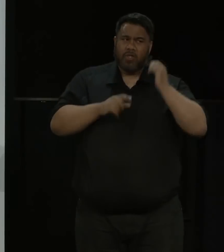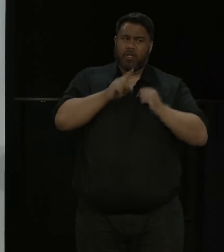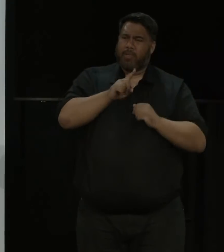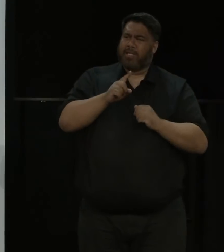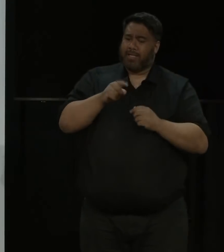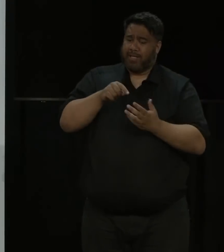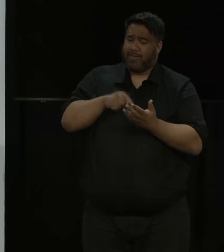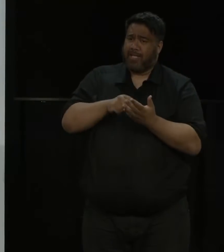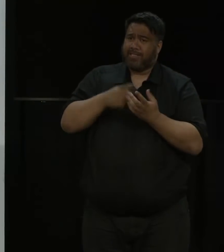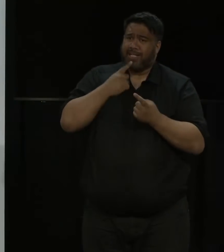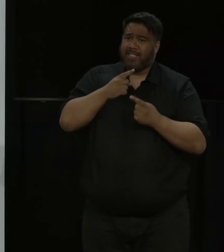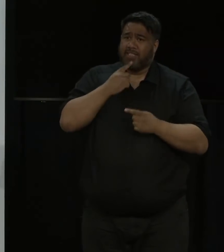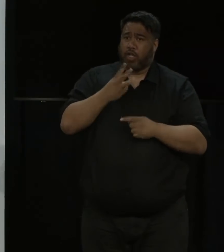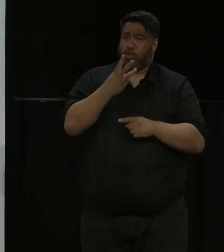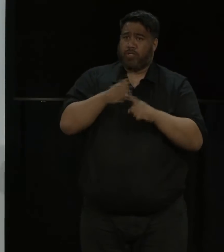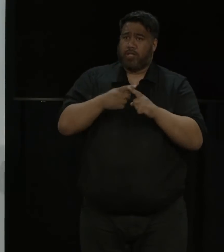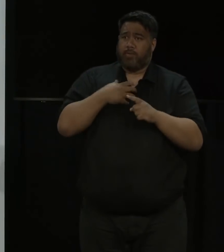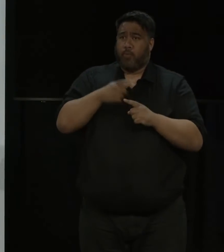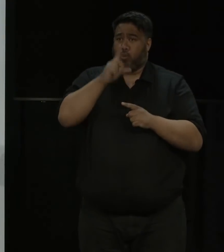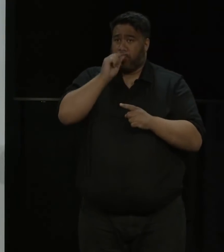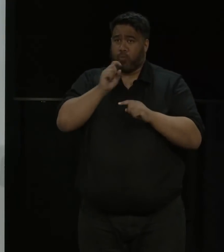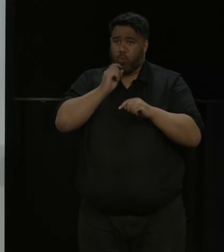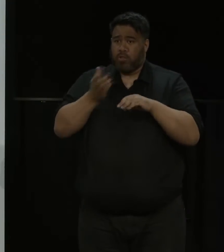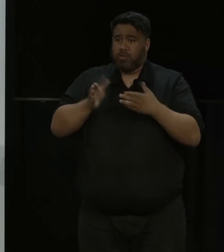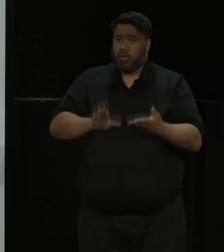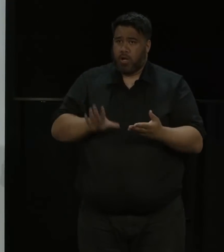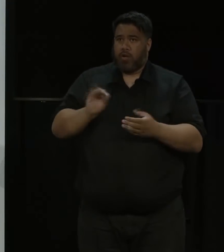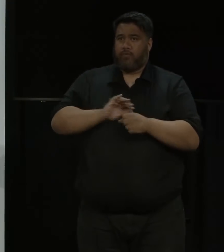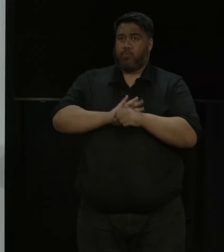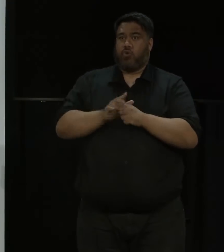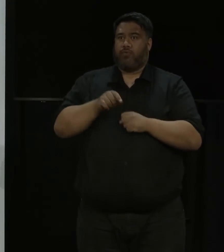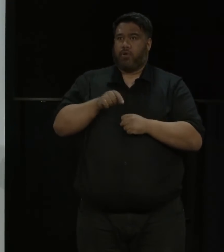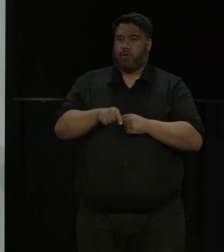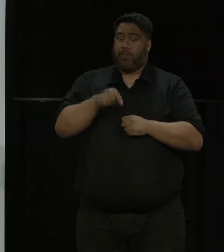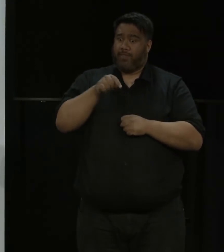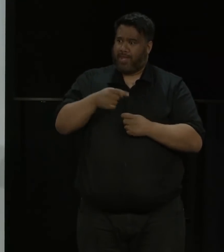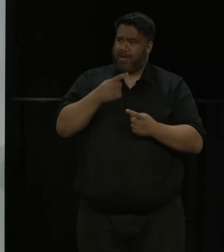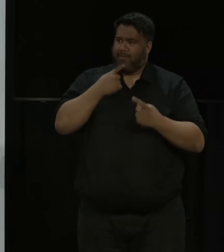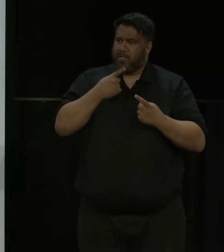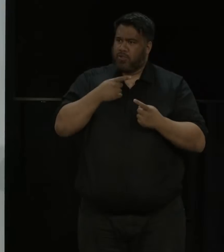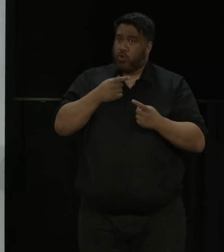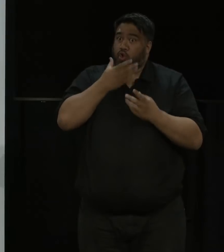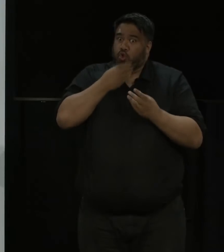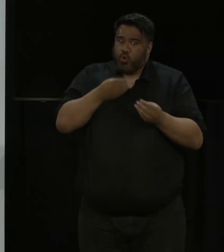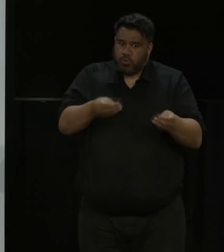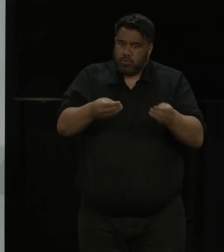question last time I indicated I would go back and check.